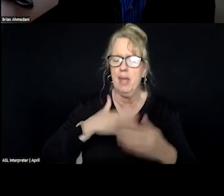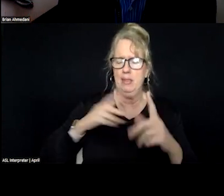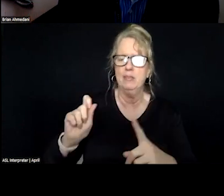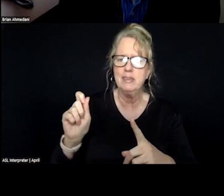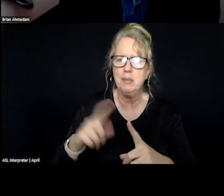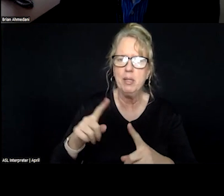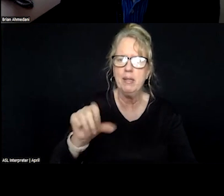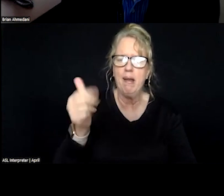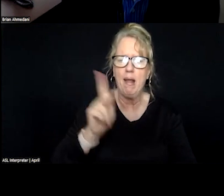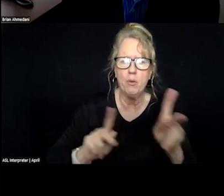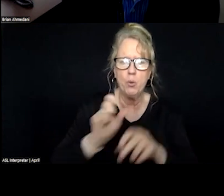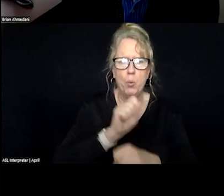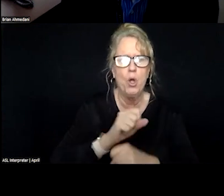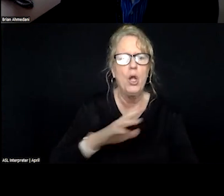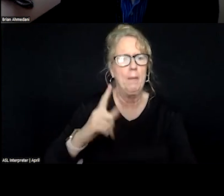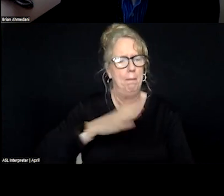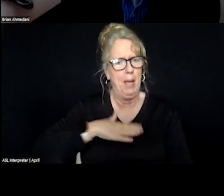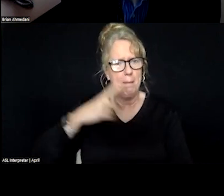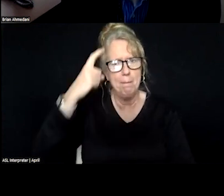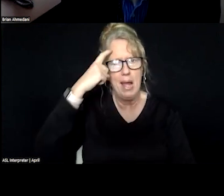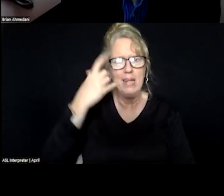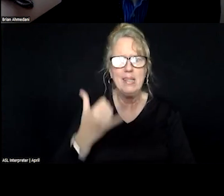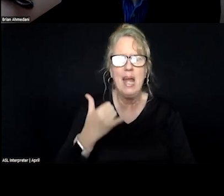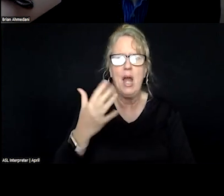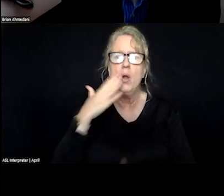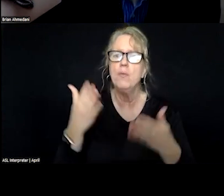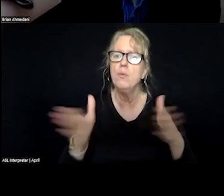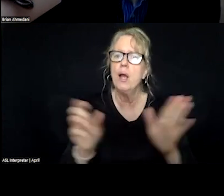WORK, INCLUDING MY MIND, WHICH IS NOW A STATEWIDE COLLABORATIVE